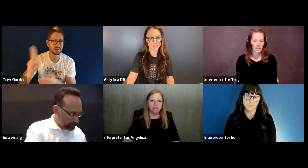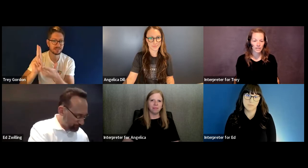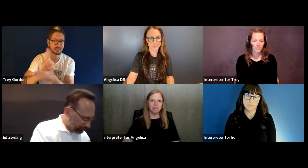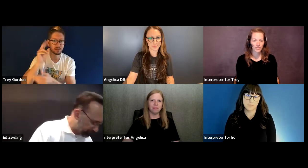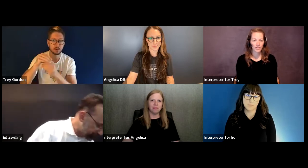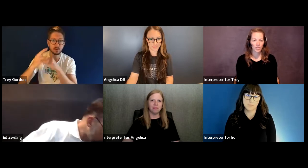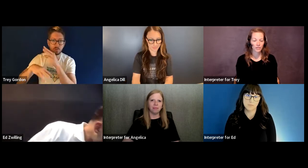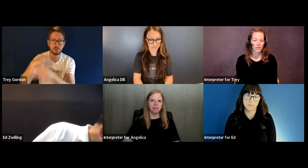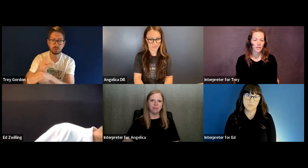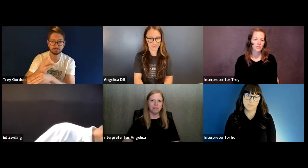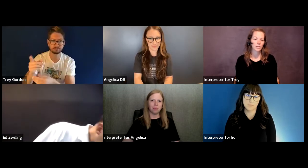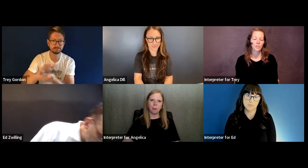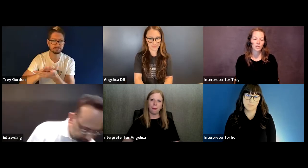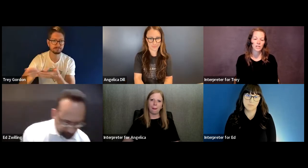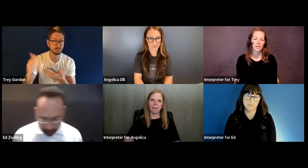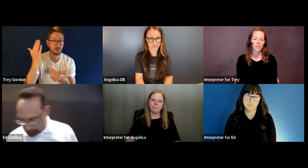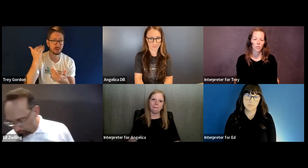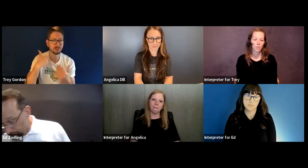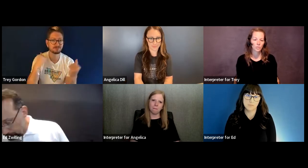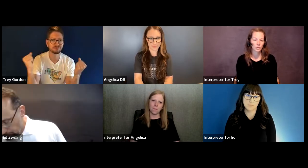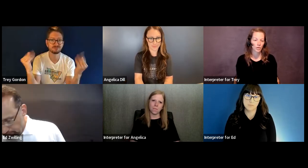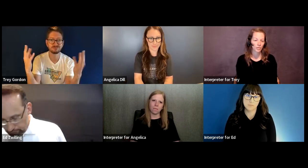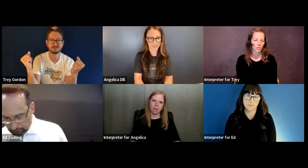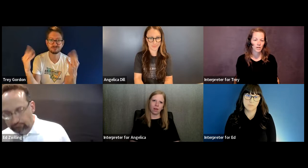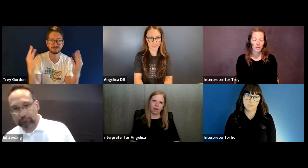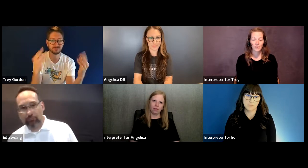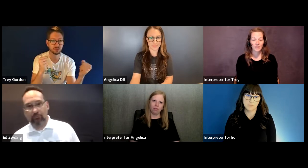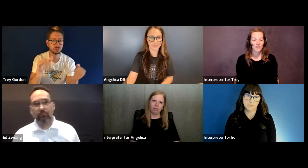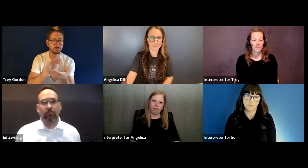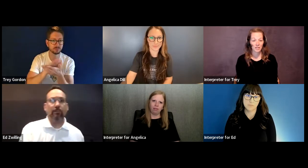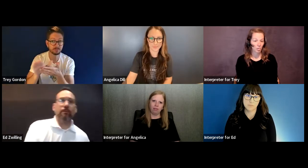deaf and deaf hard of hearing university in the world which is wonderful because it's accessible